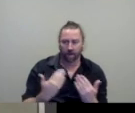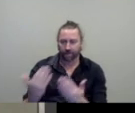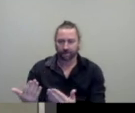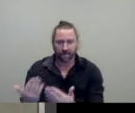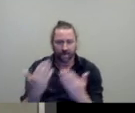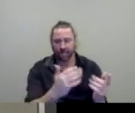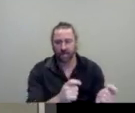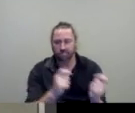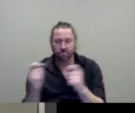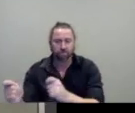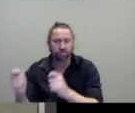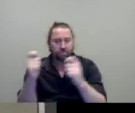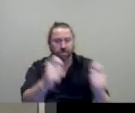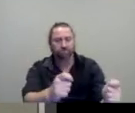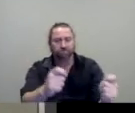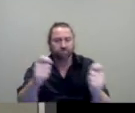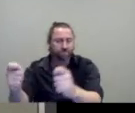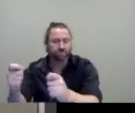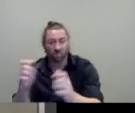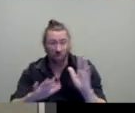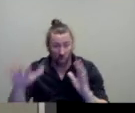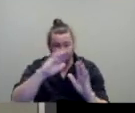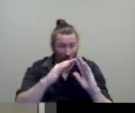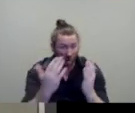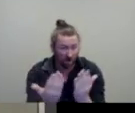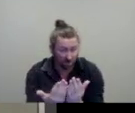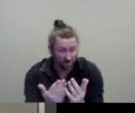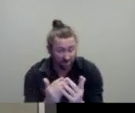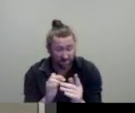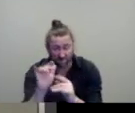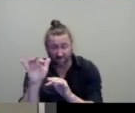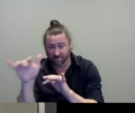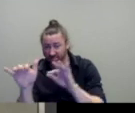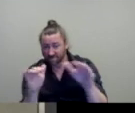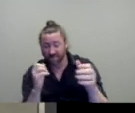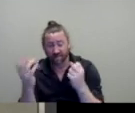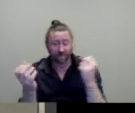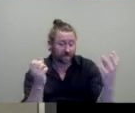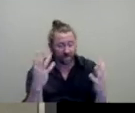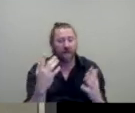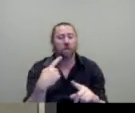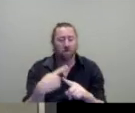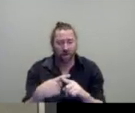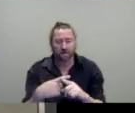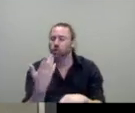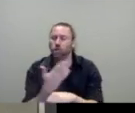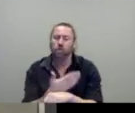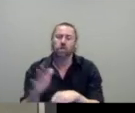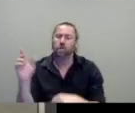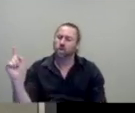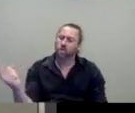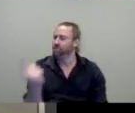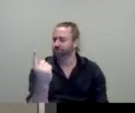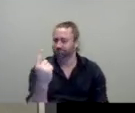as they moved around the world and for explaining their subject matter to new and various audiences